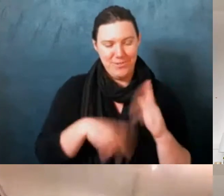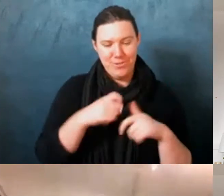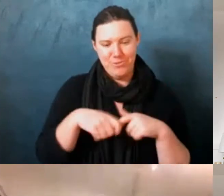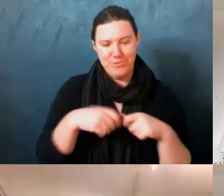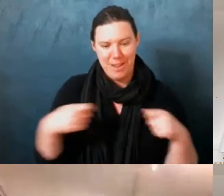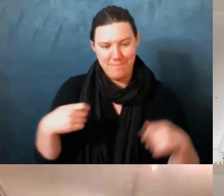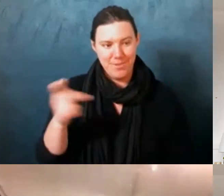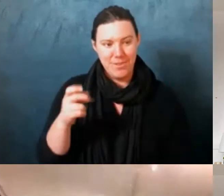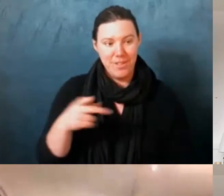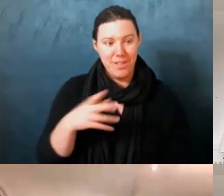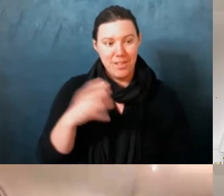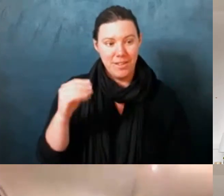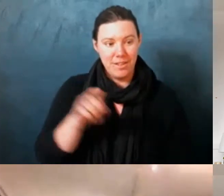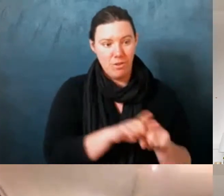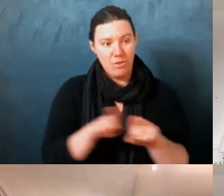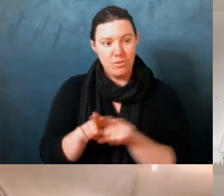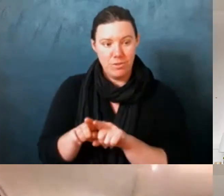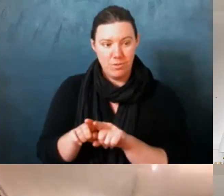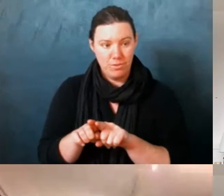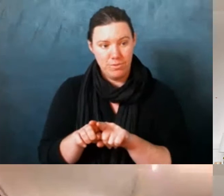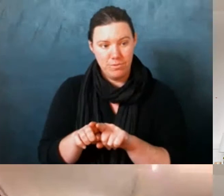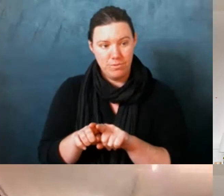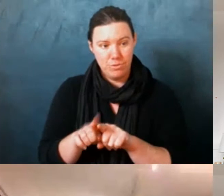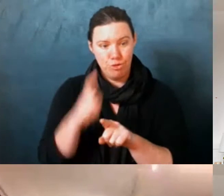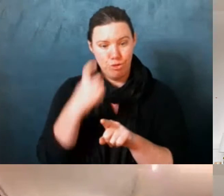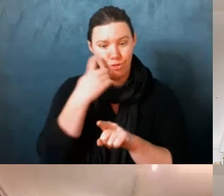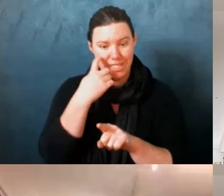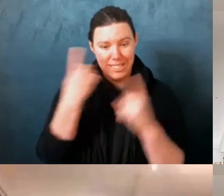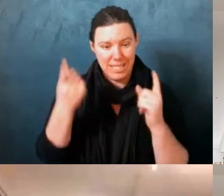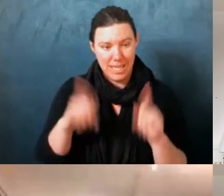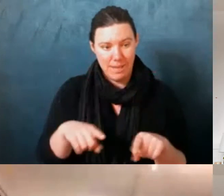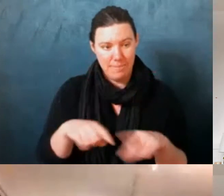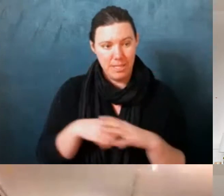And also lately what's happened through the stigma of the COVID,